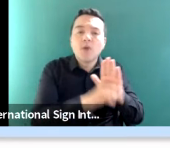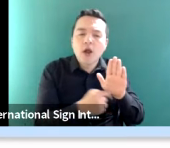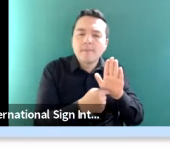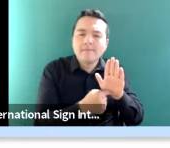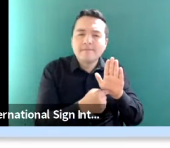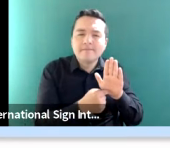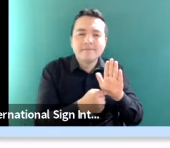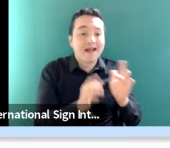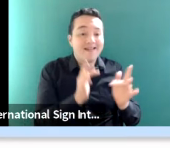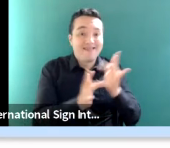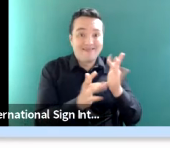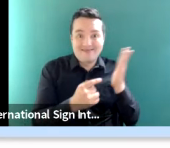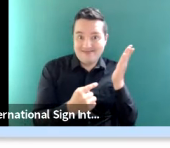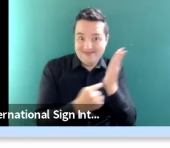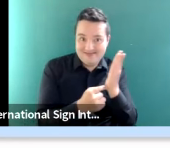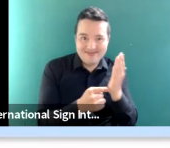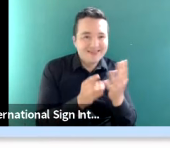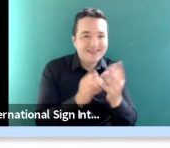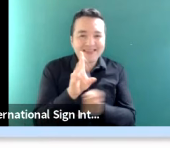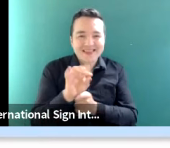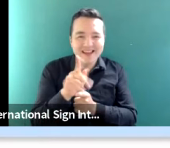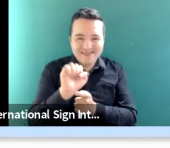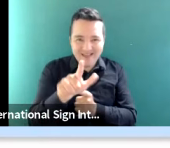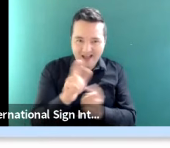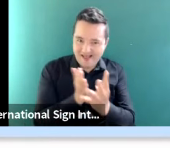We have one minute.